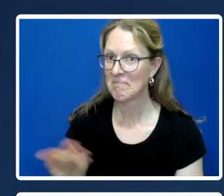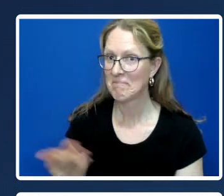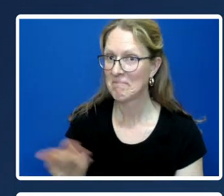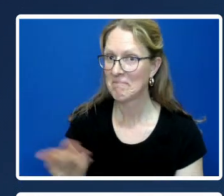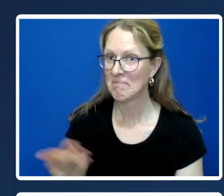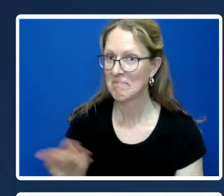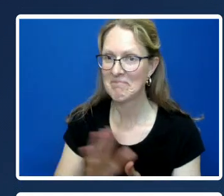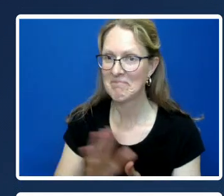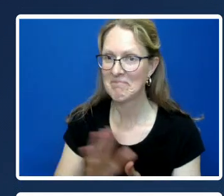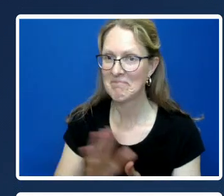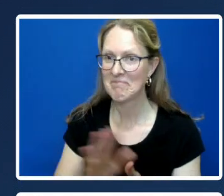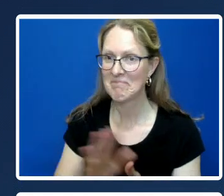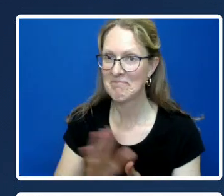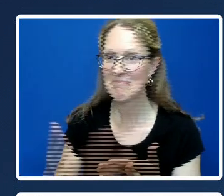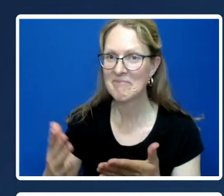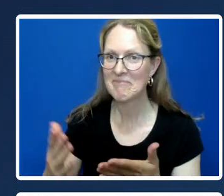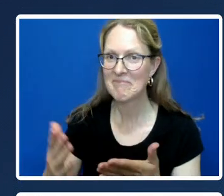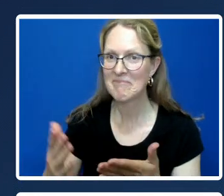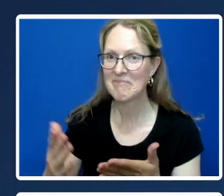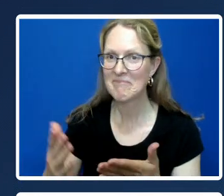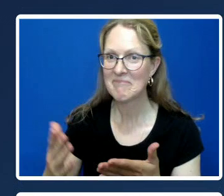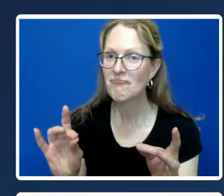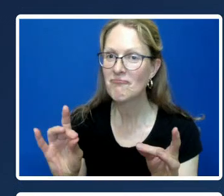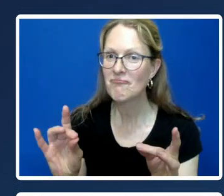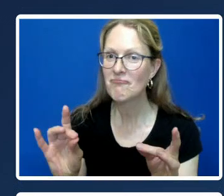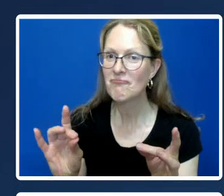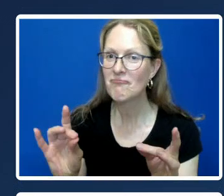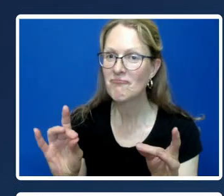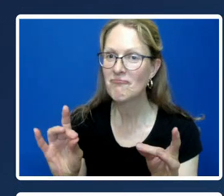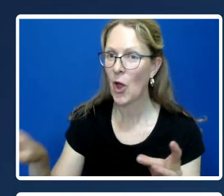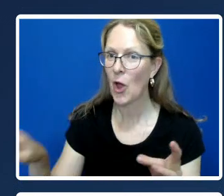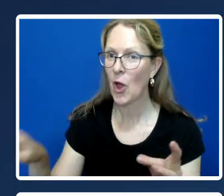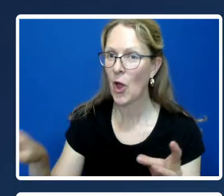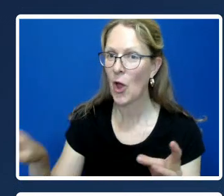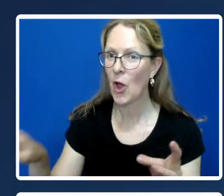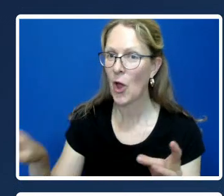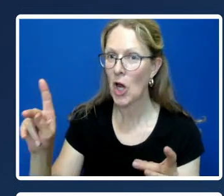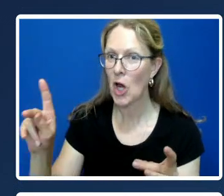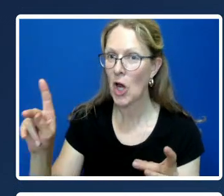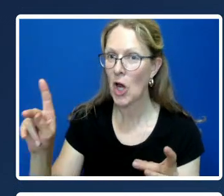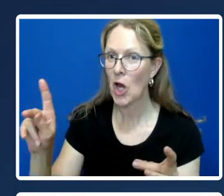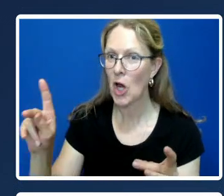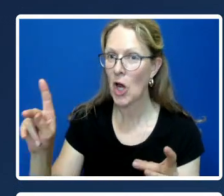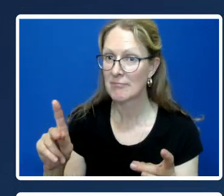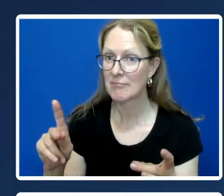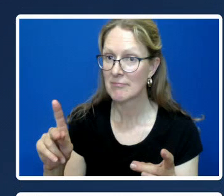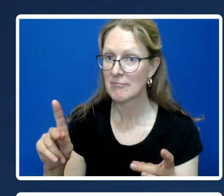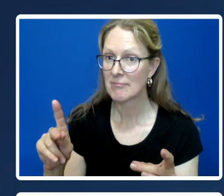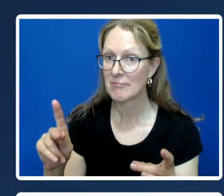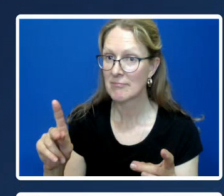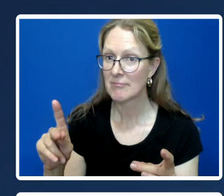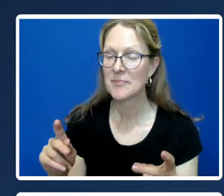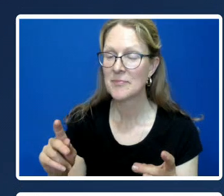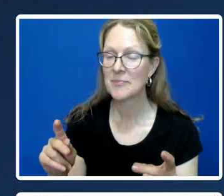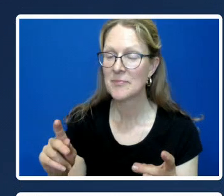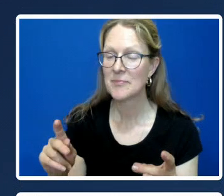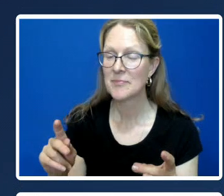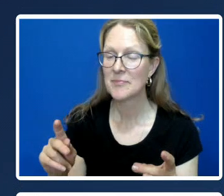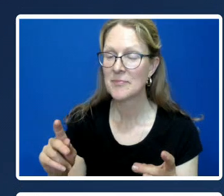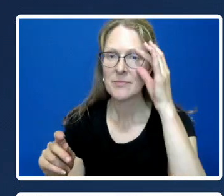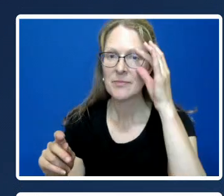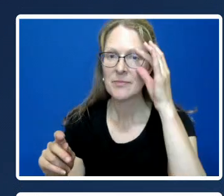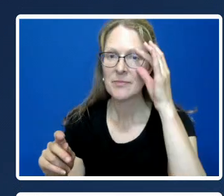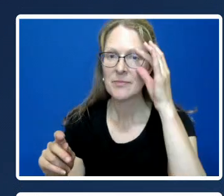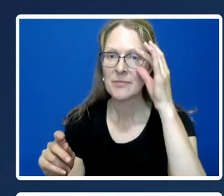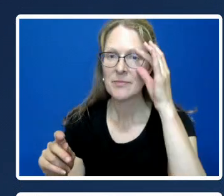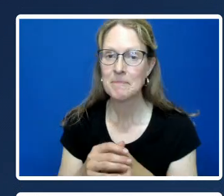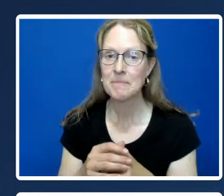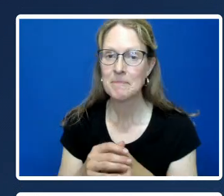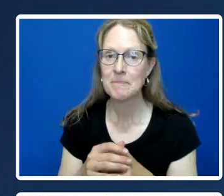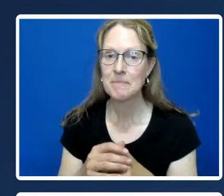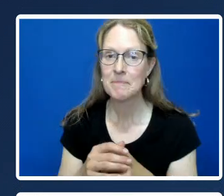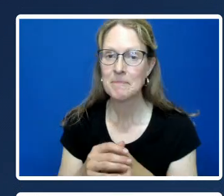spaces to our students. And then -- yeah. At our next section, we'll be getting into partnerships,